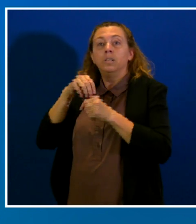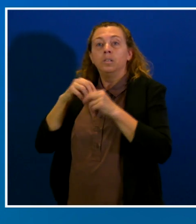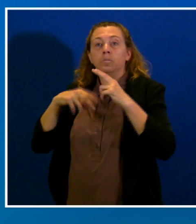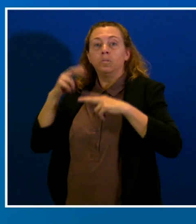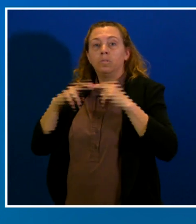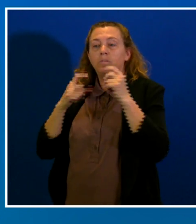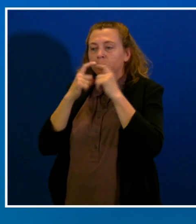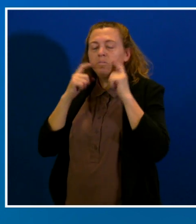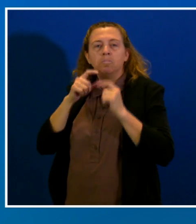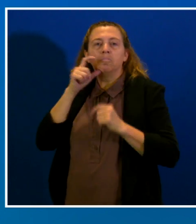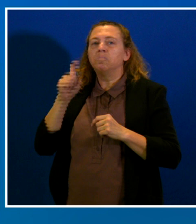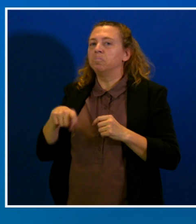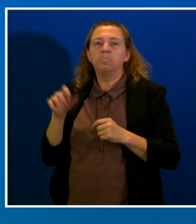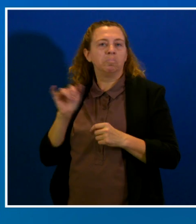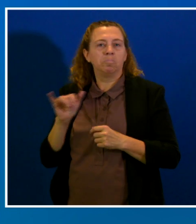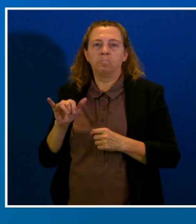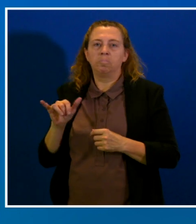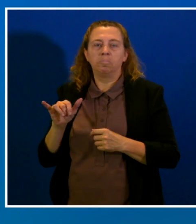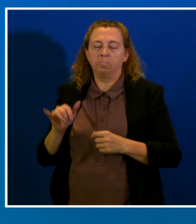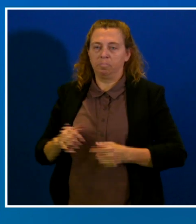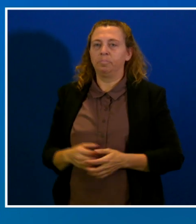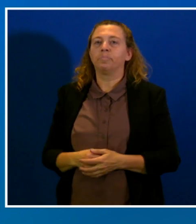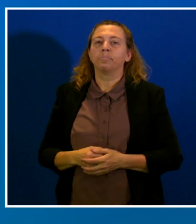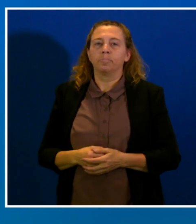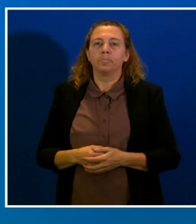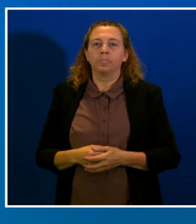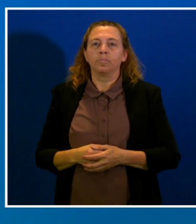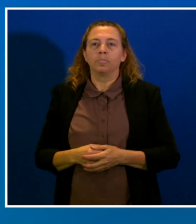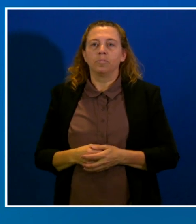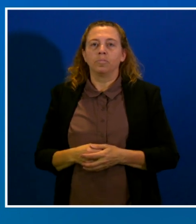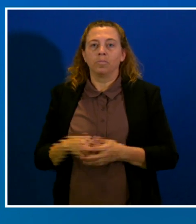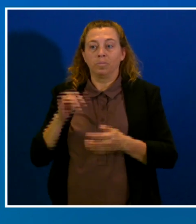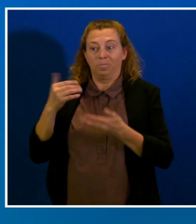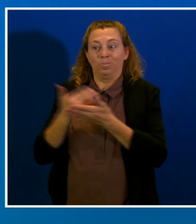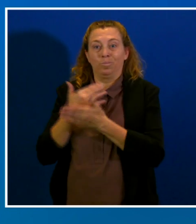The updated guidance underscores that immunocompromised people